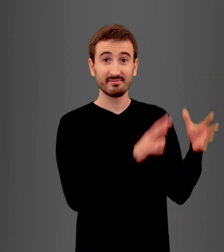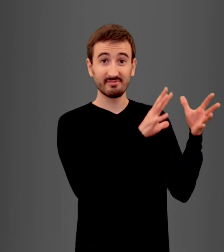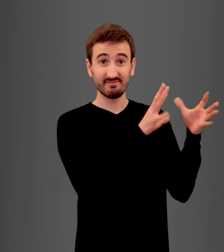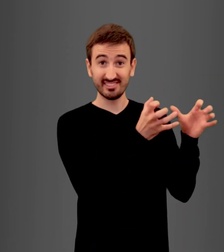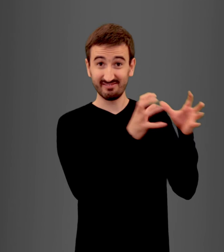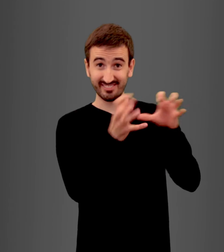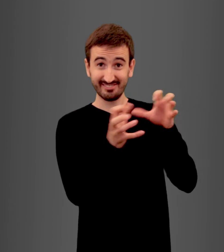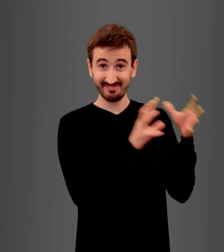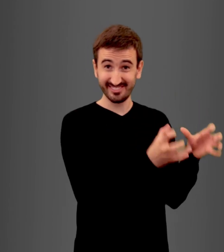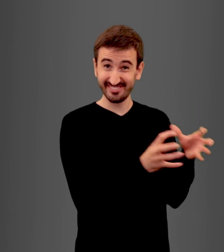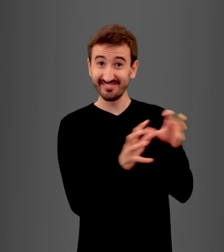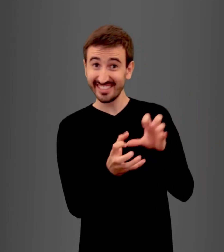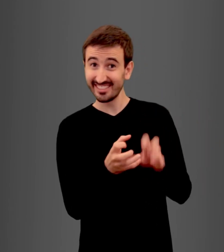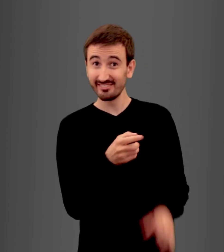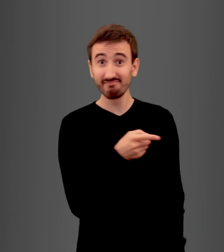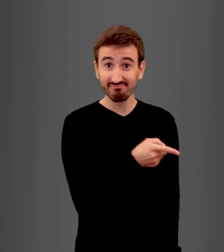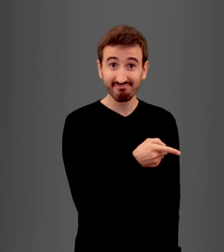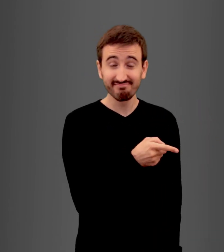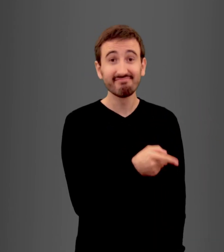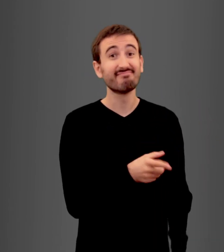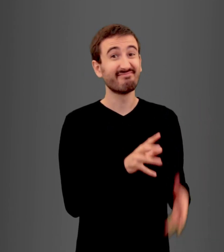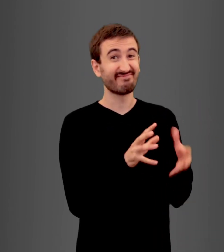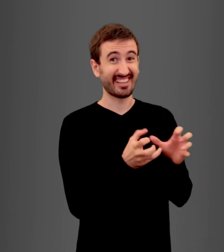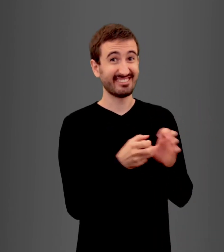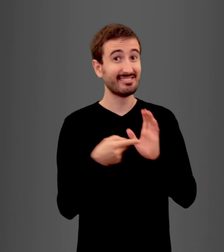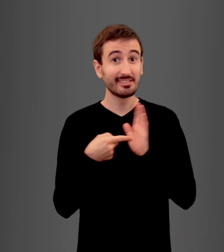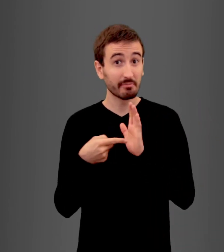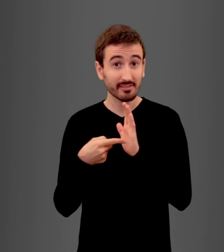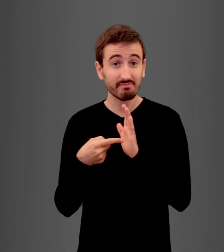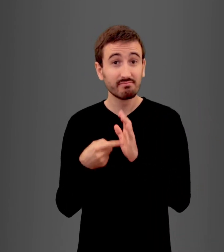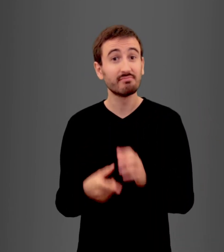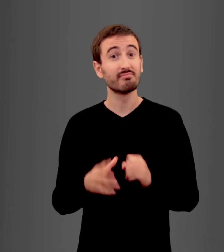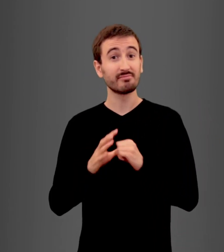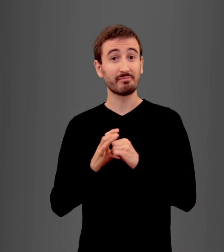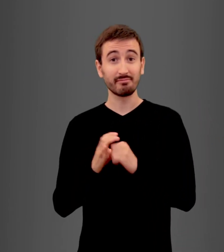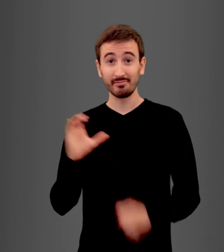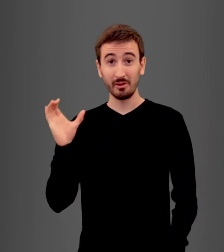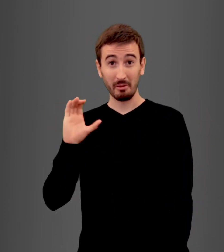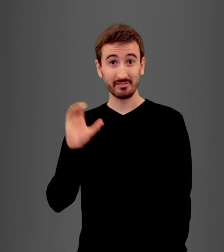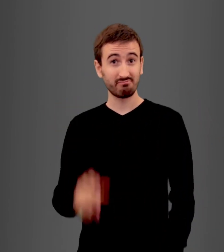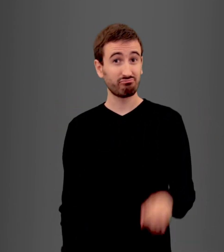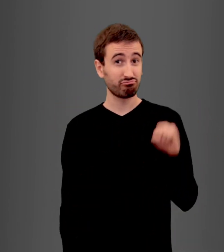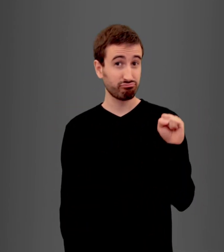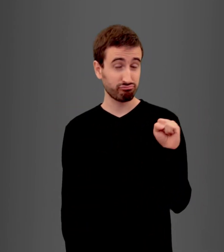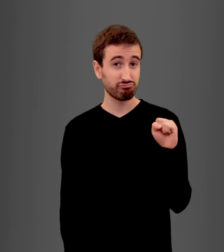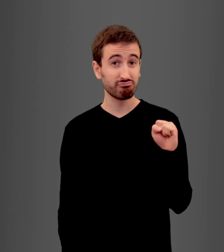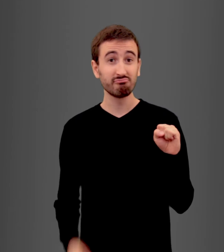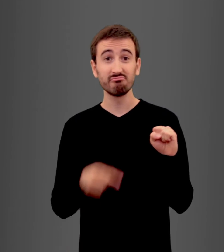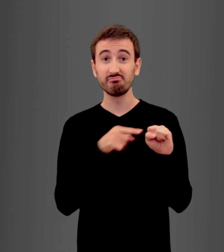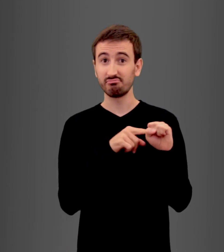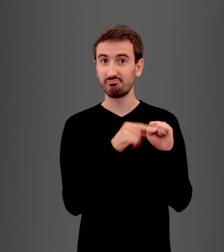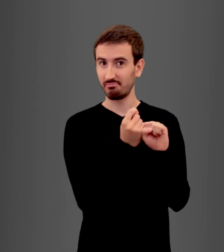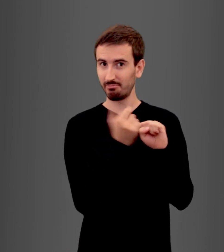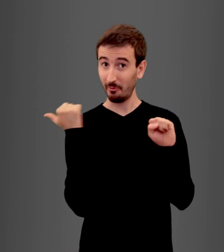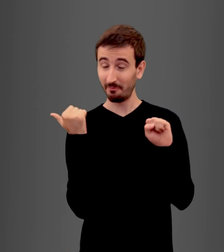An example of a defect is the removal of a carbon atom from its lattice site,